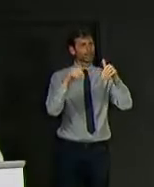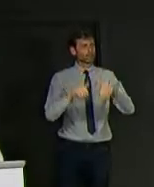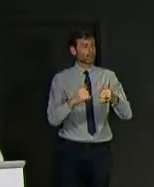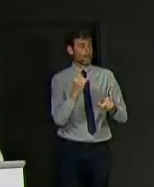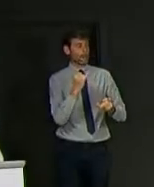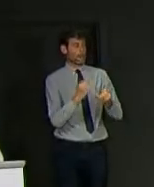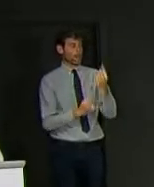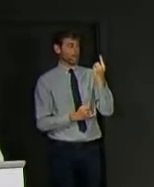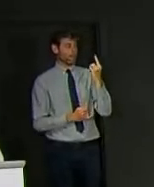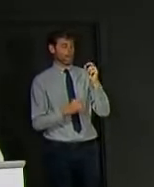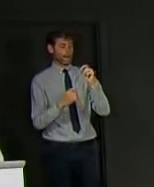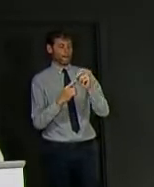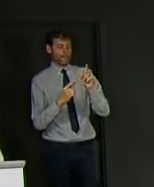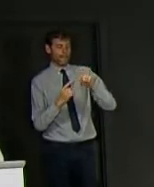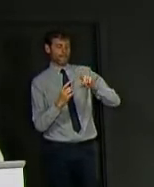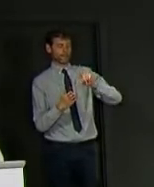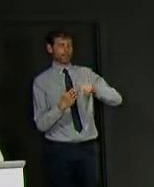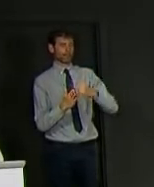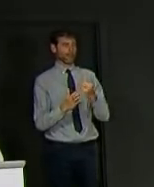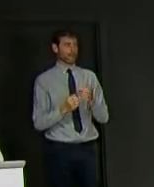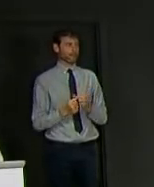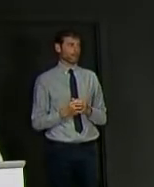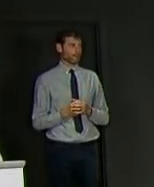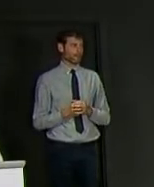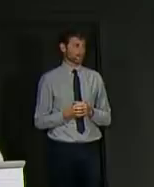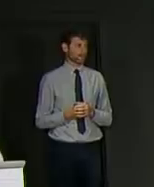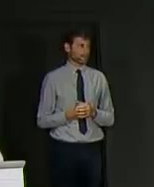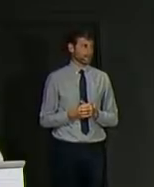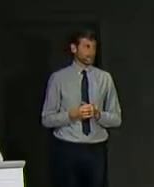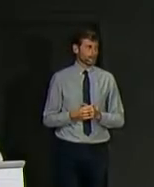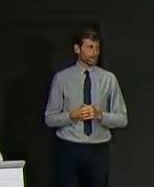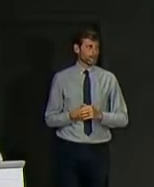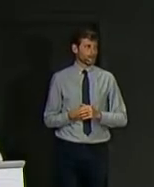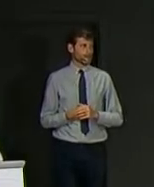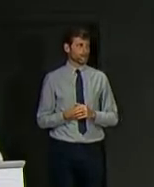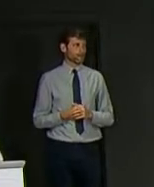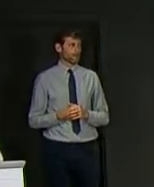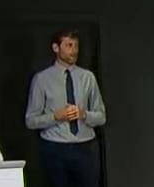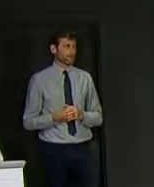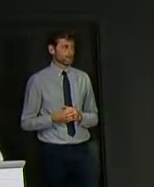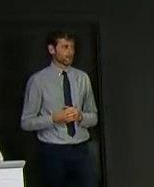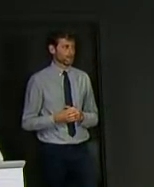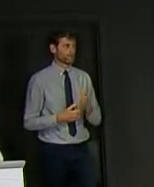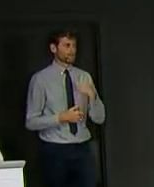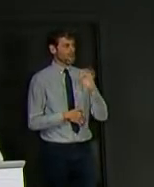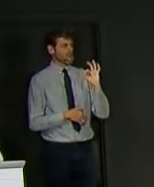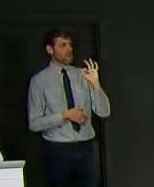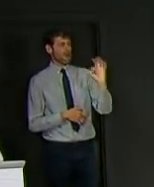Thank you First Minister. I'd like to ask you about crowds at beaches and parks, I know